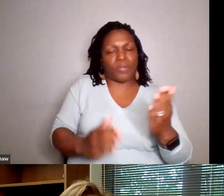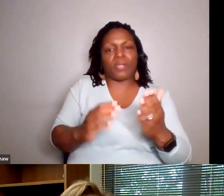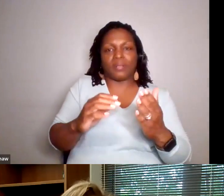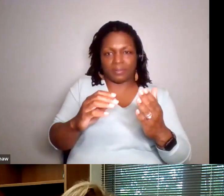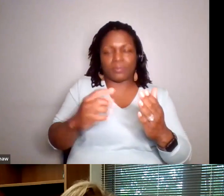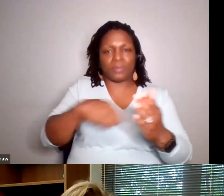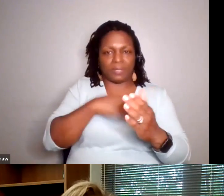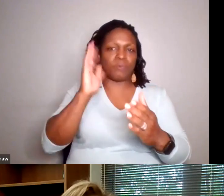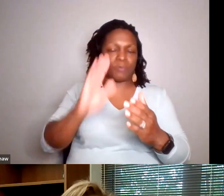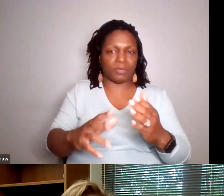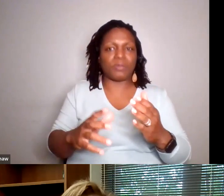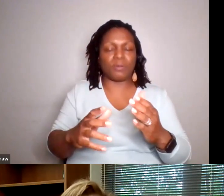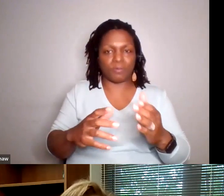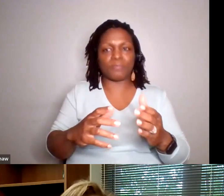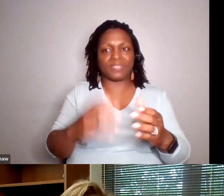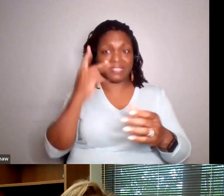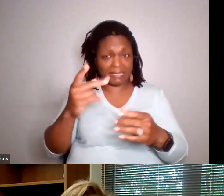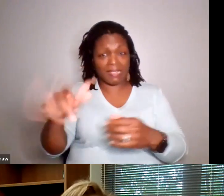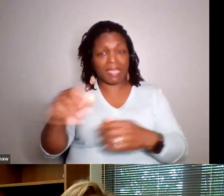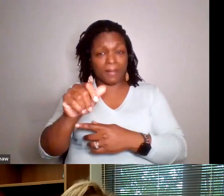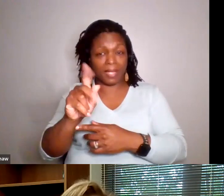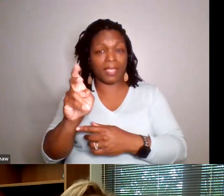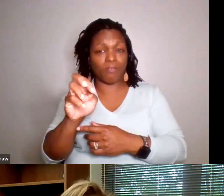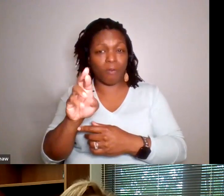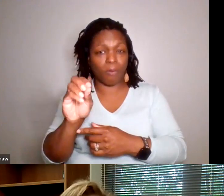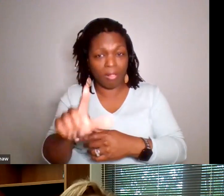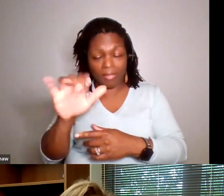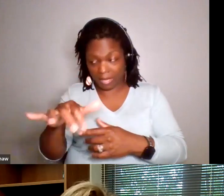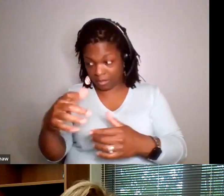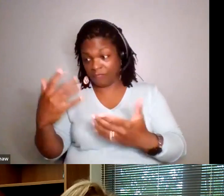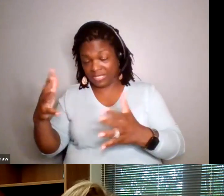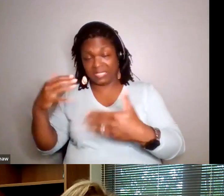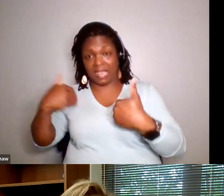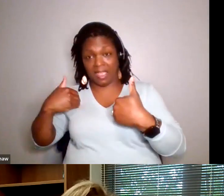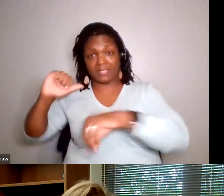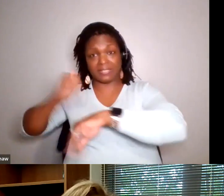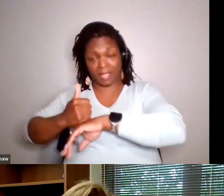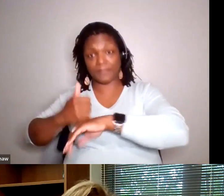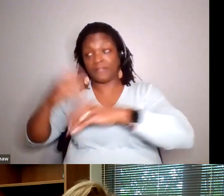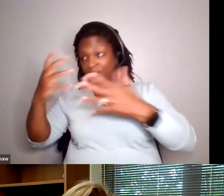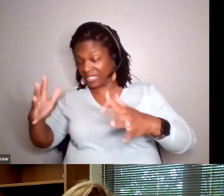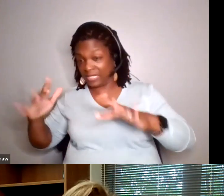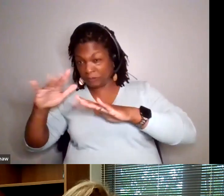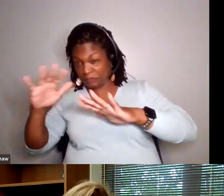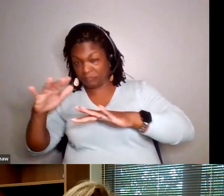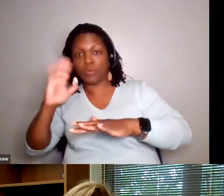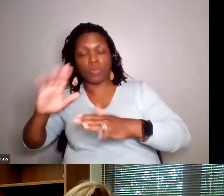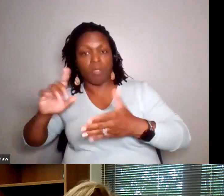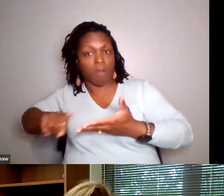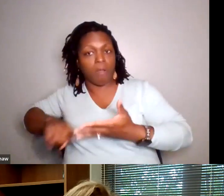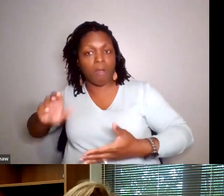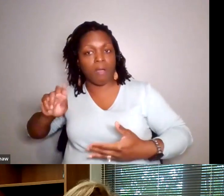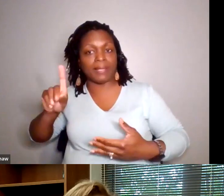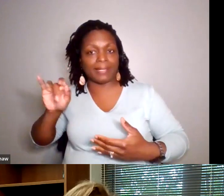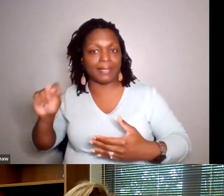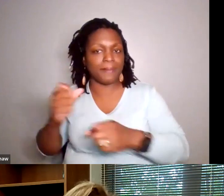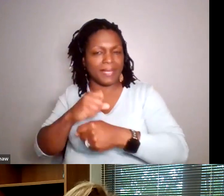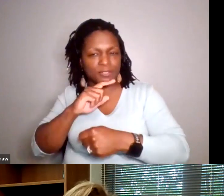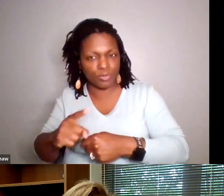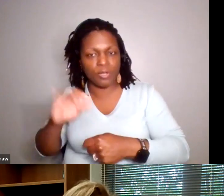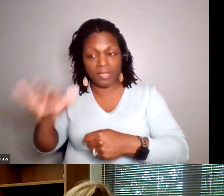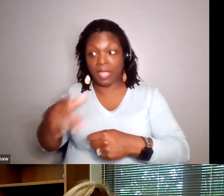back end to meet, to review those payrolls, and to make sure that what we wanted to have happened actually did happen, and make it into the hands of the right people.